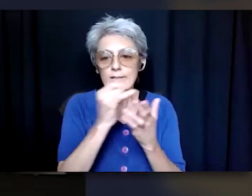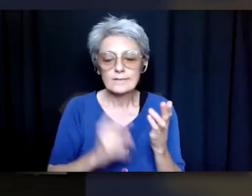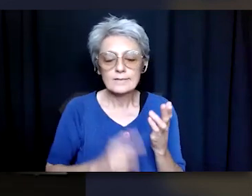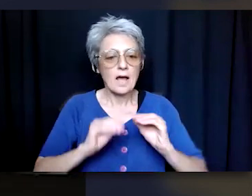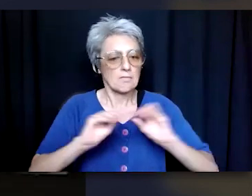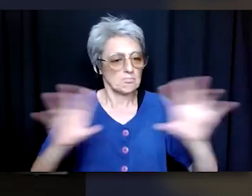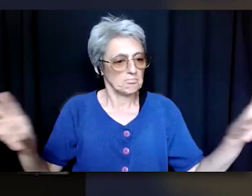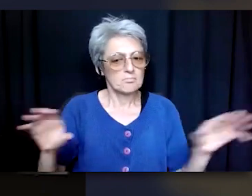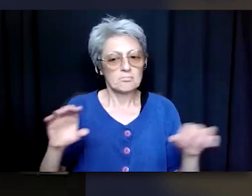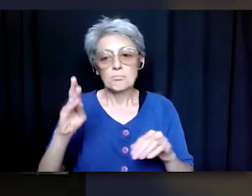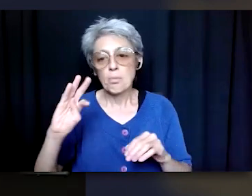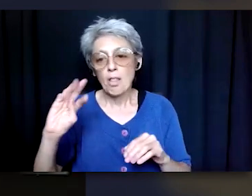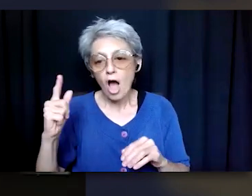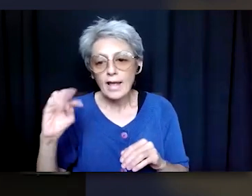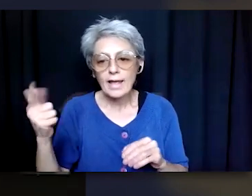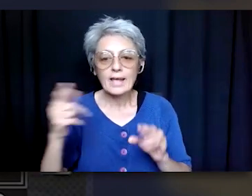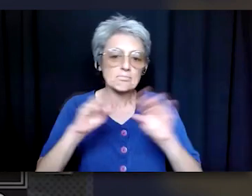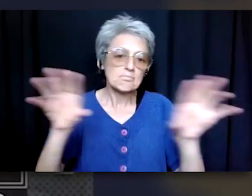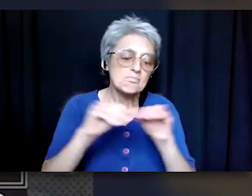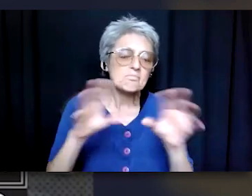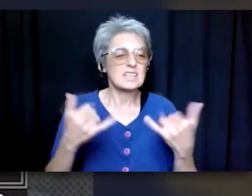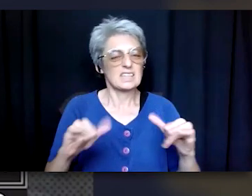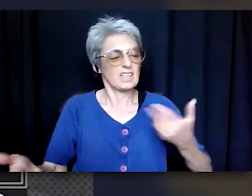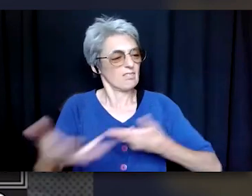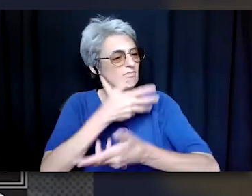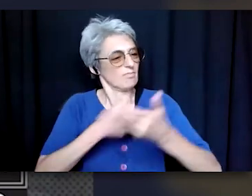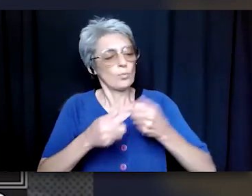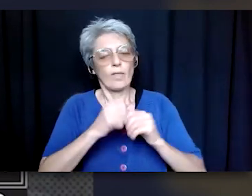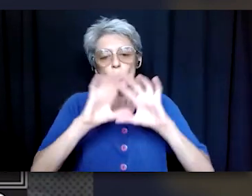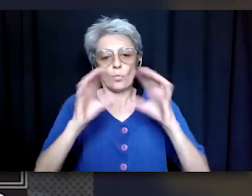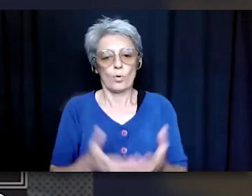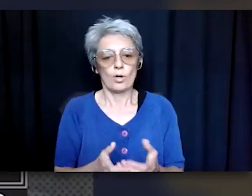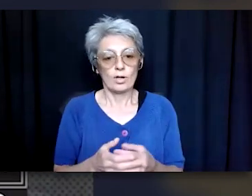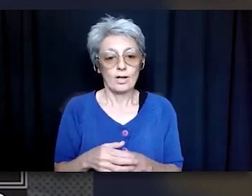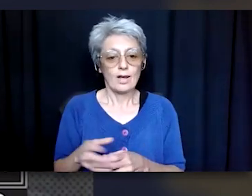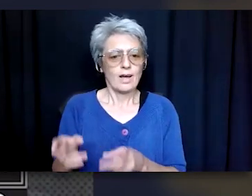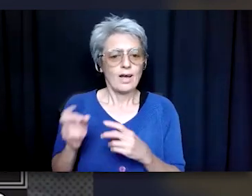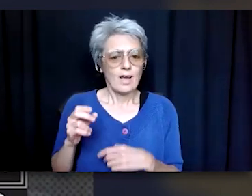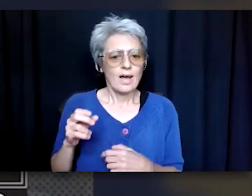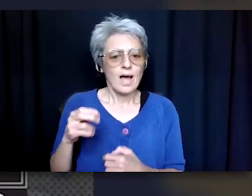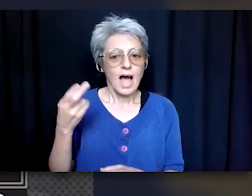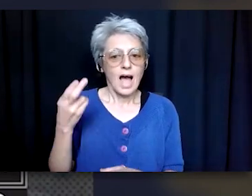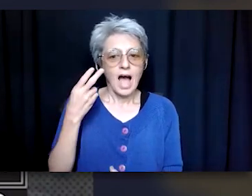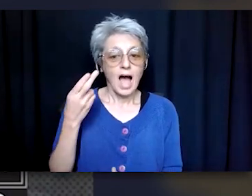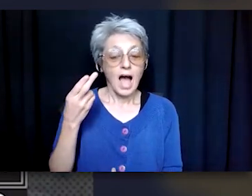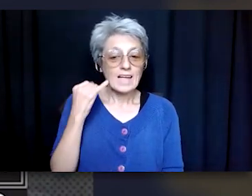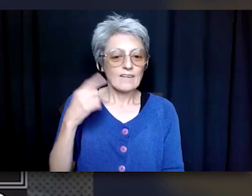out there. The idea, and this comes from Henry Jenkins, and this is like 2008 era, participatory